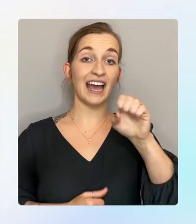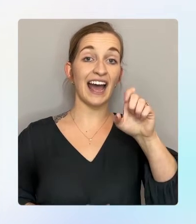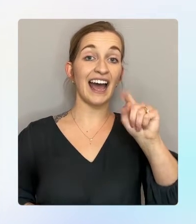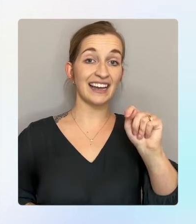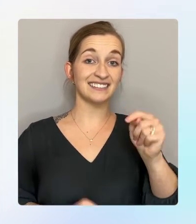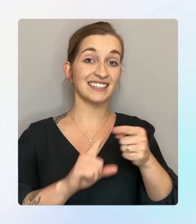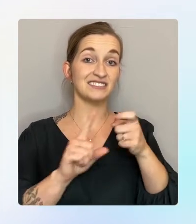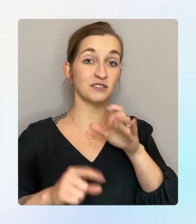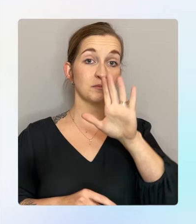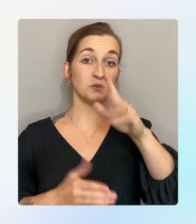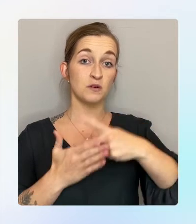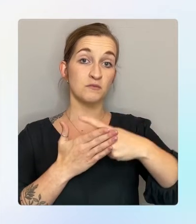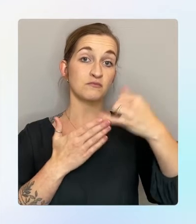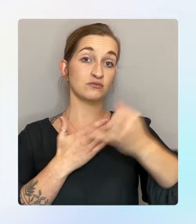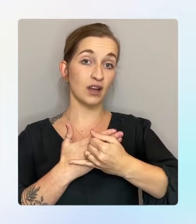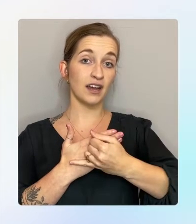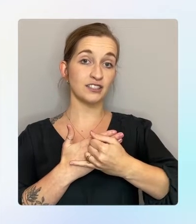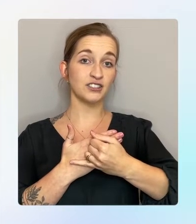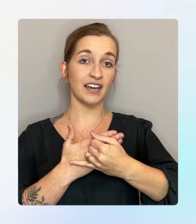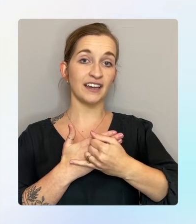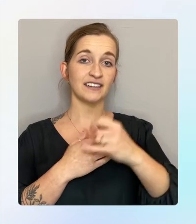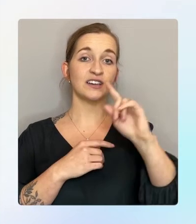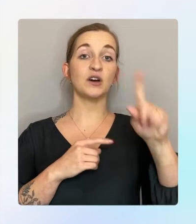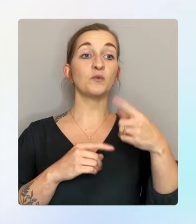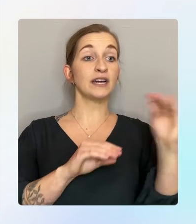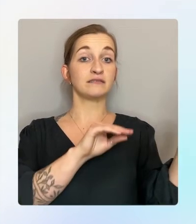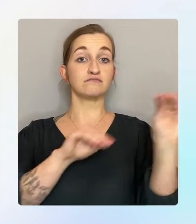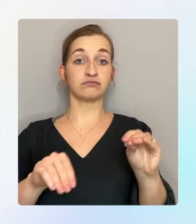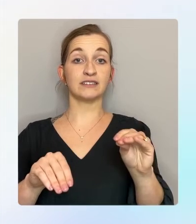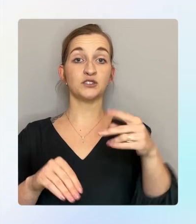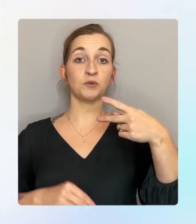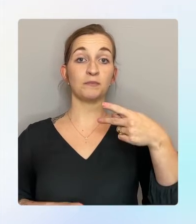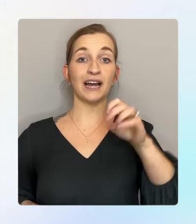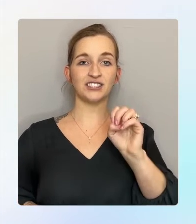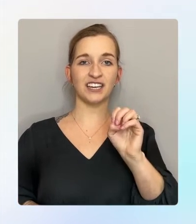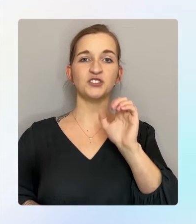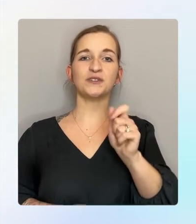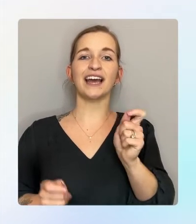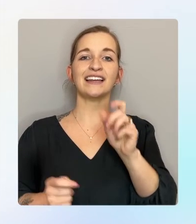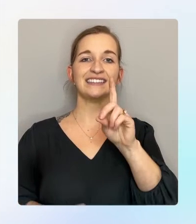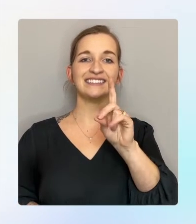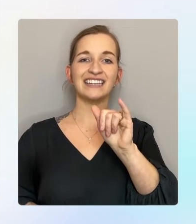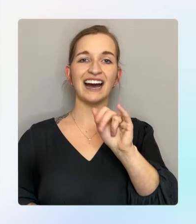from your project. When instantiating them into patch editor, you can dynamically change properties